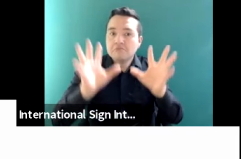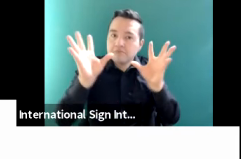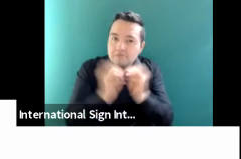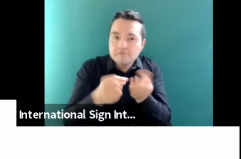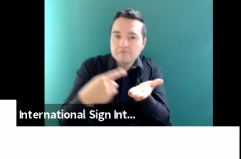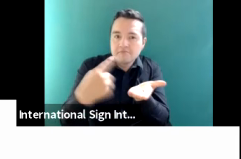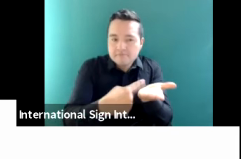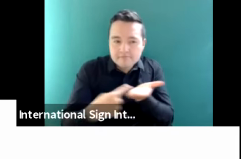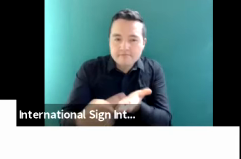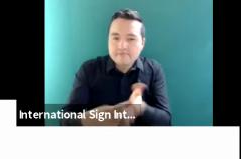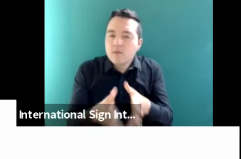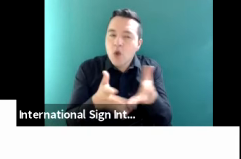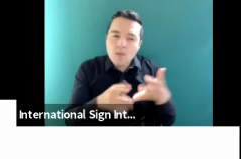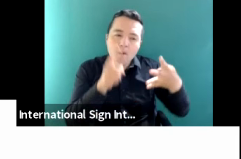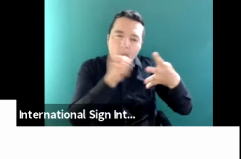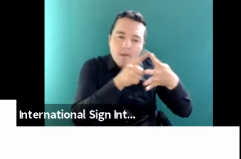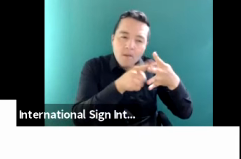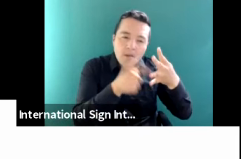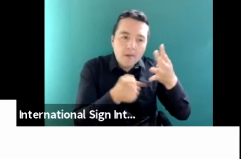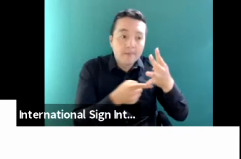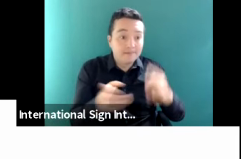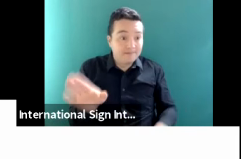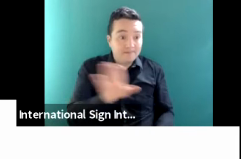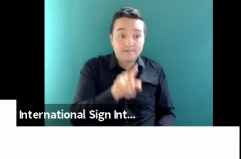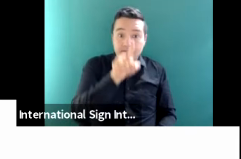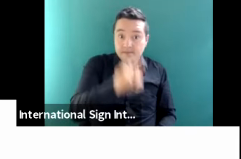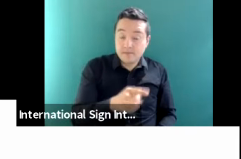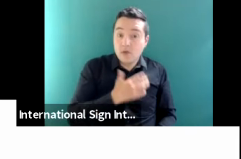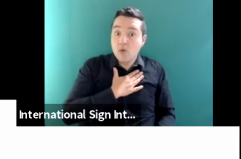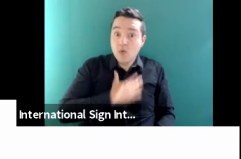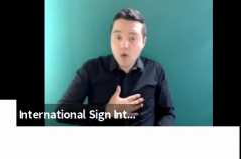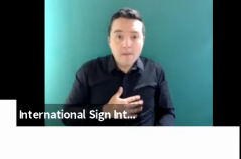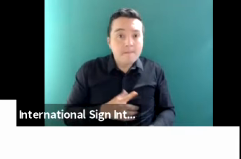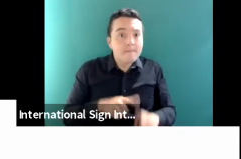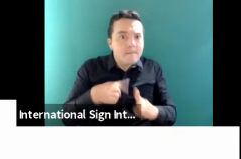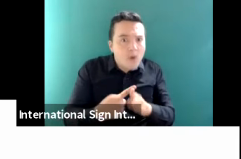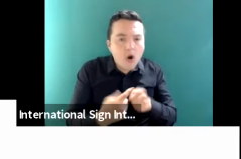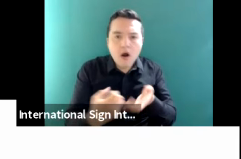So those are the four points and conclusion that we would like to derive from this year's DARE Index results.